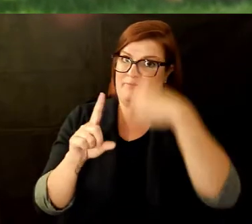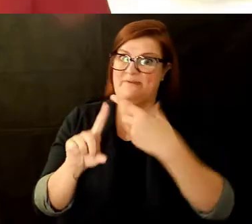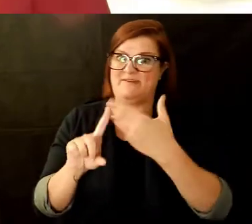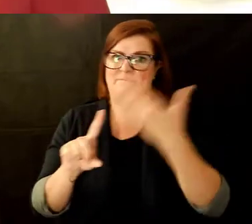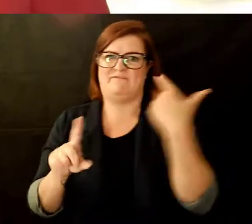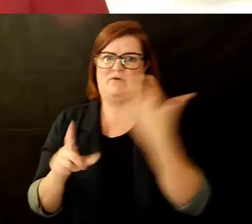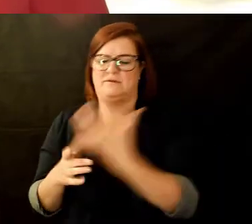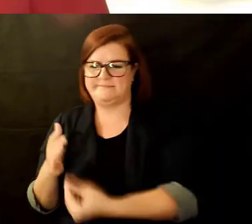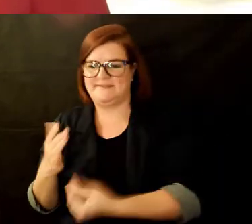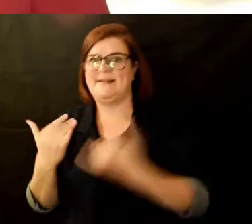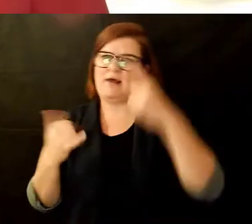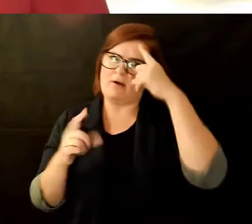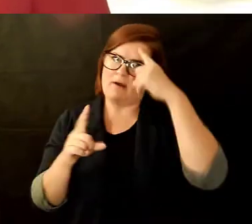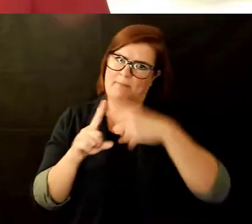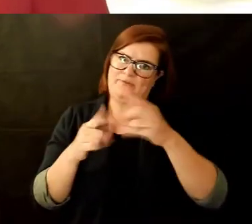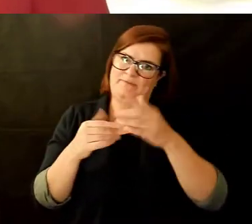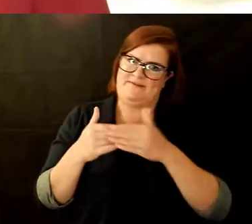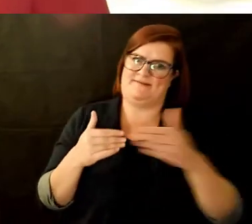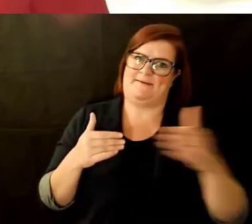and it's coming back.